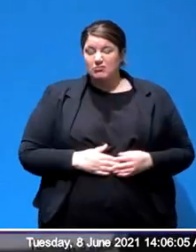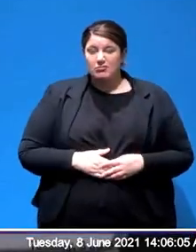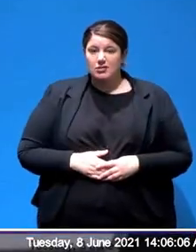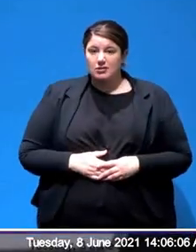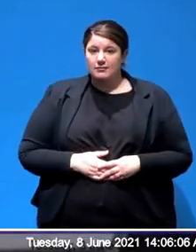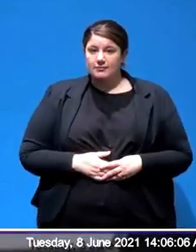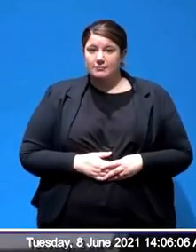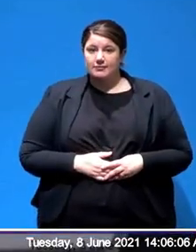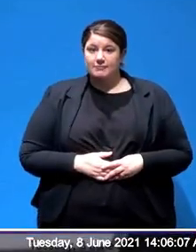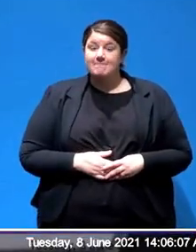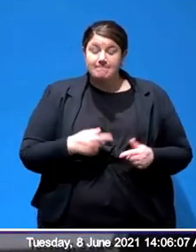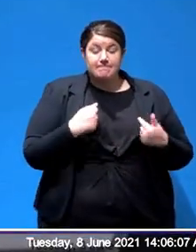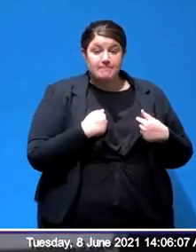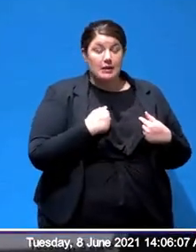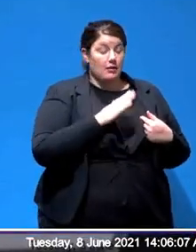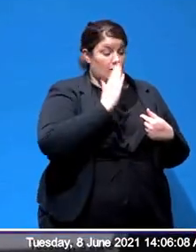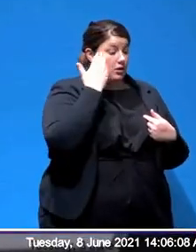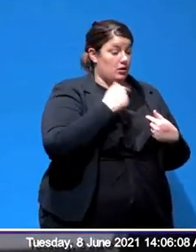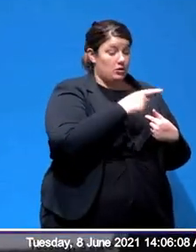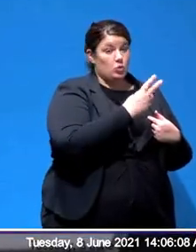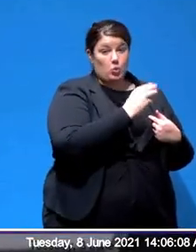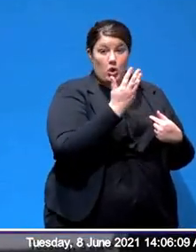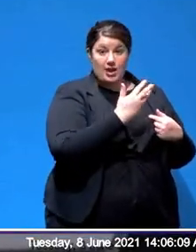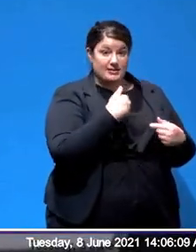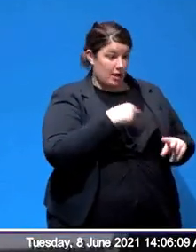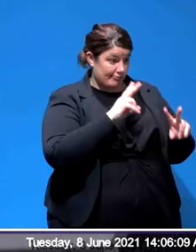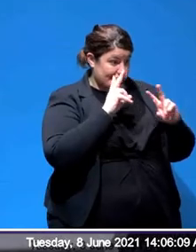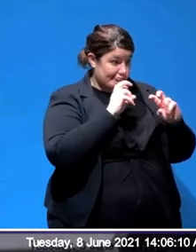I did investigate it at the time and from memory, the night